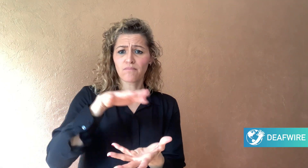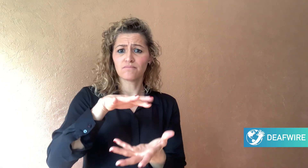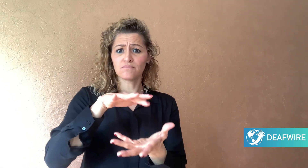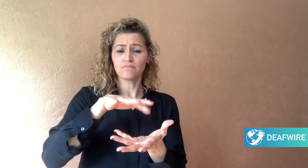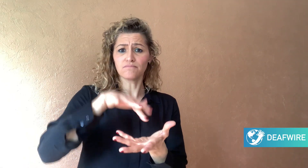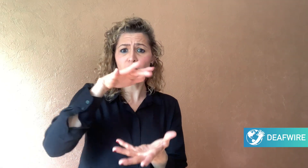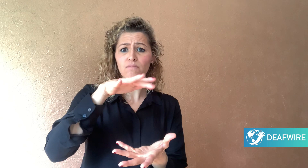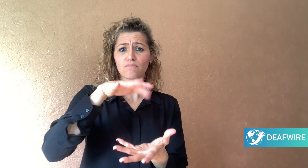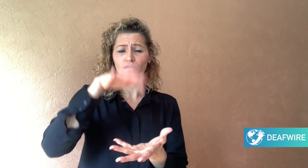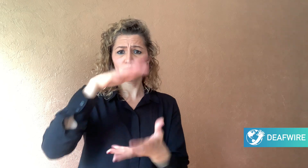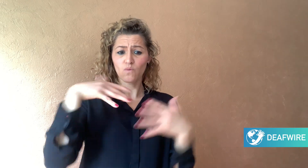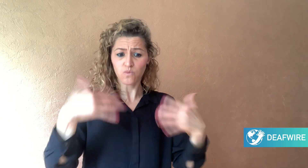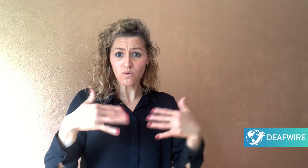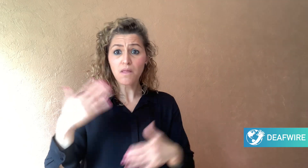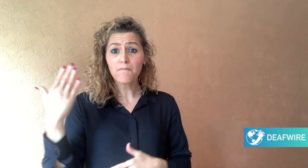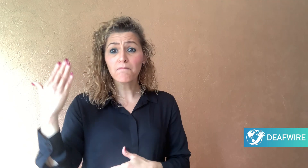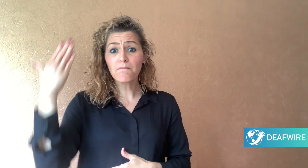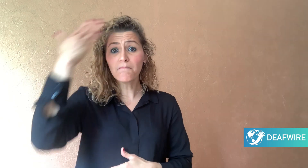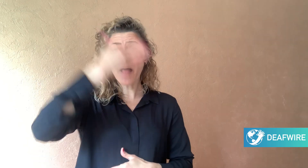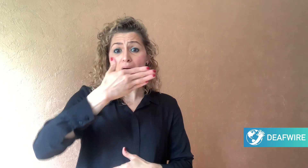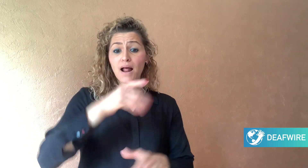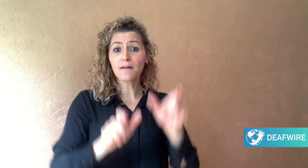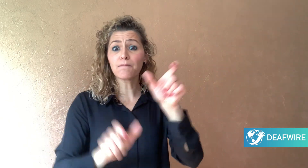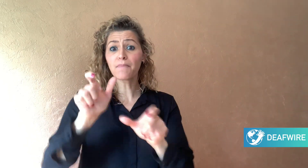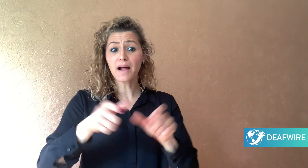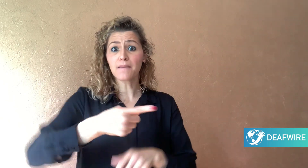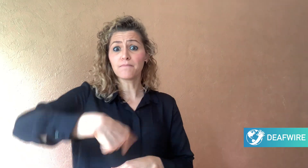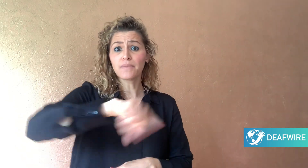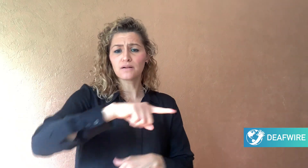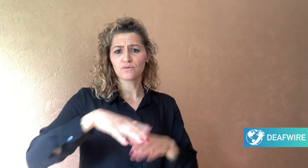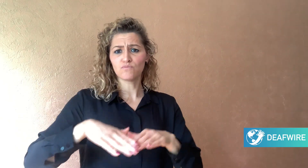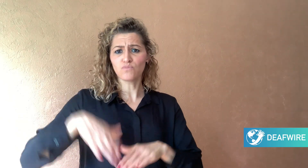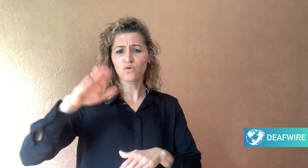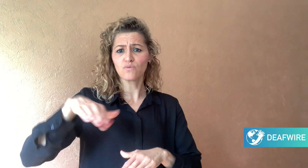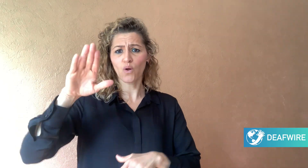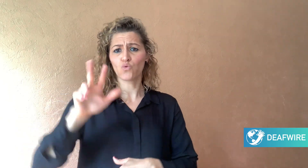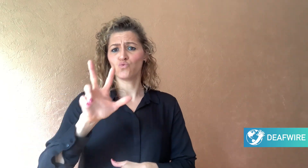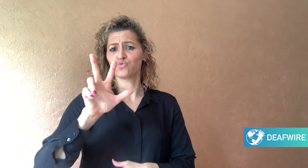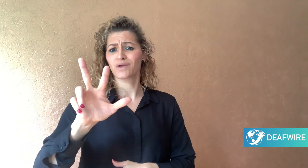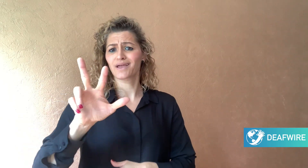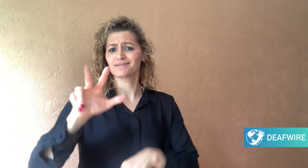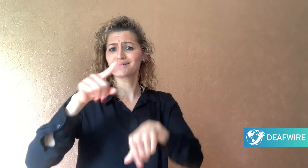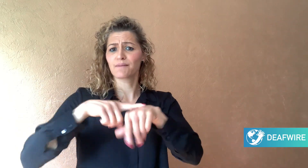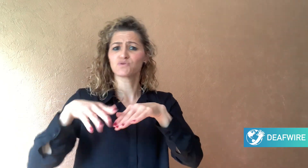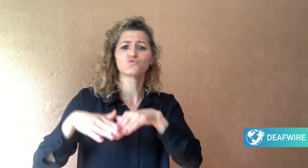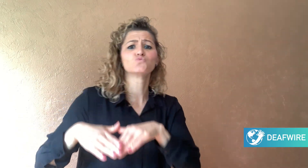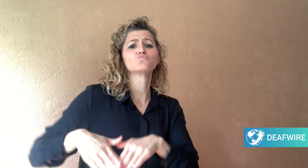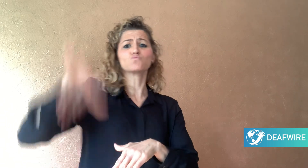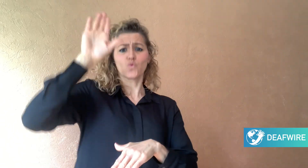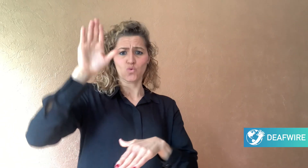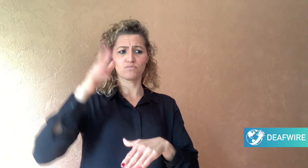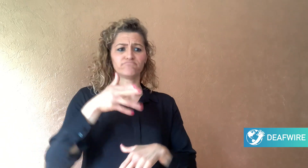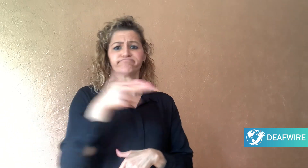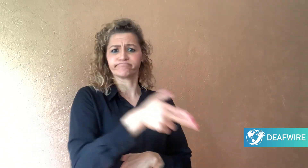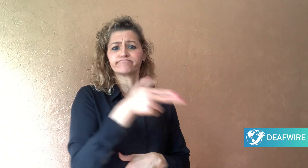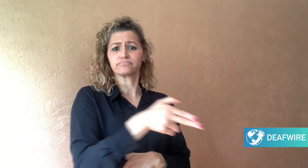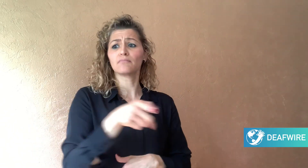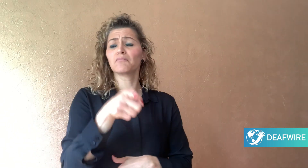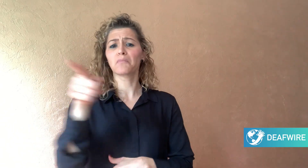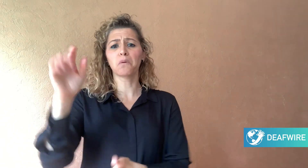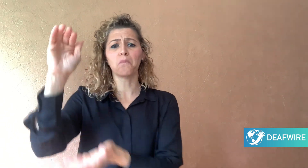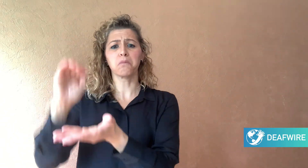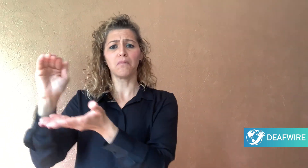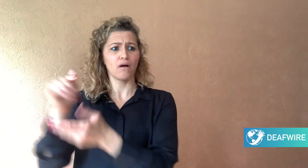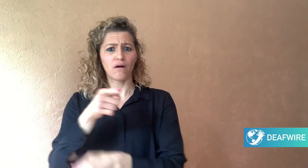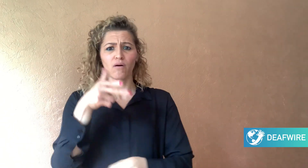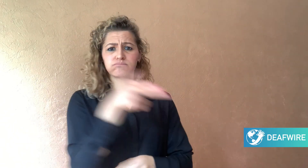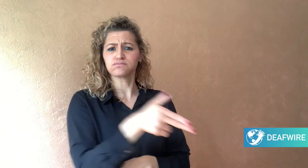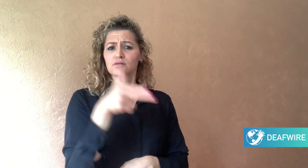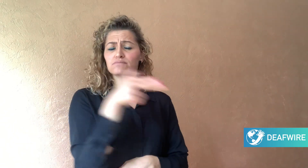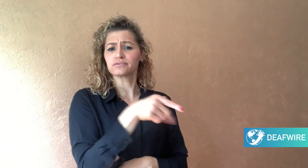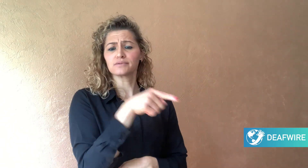have increased, and Black people are 3 times more likely